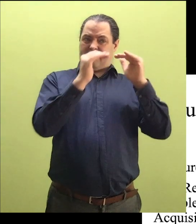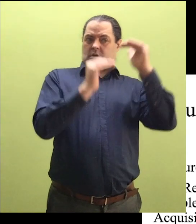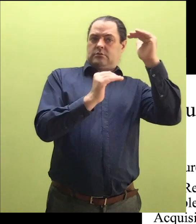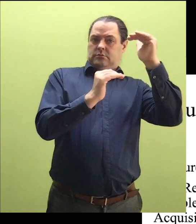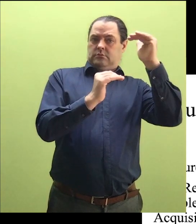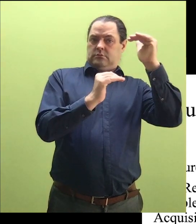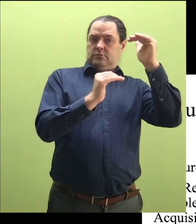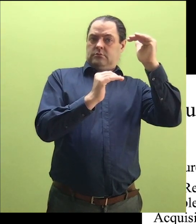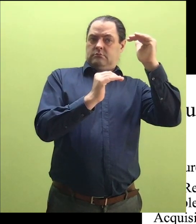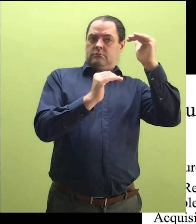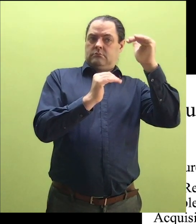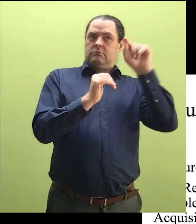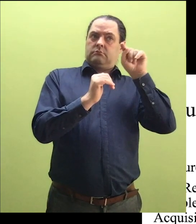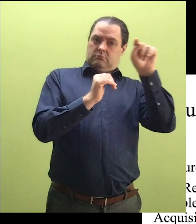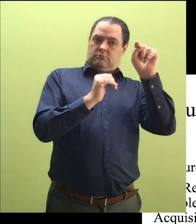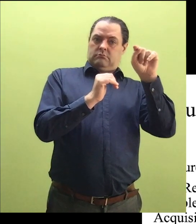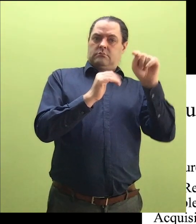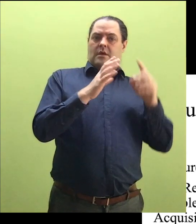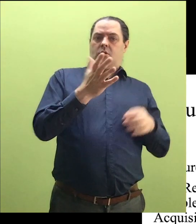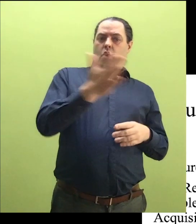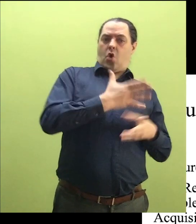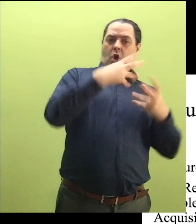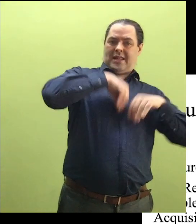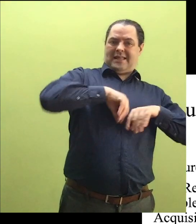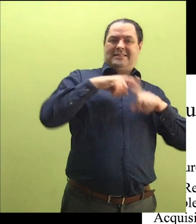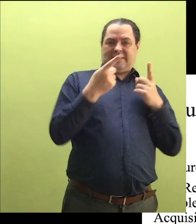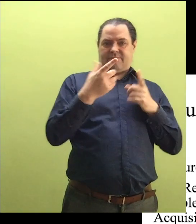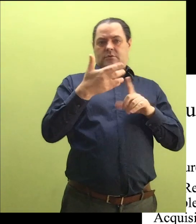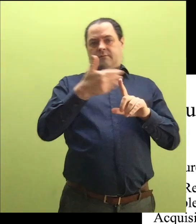excluded, which means that the model disregards any potential